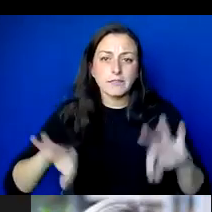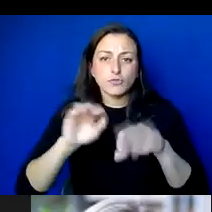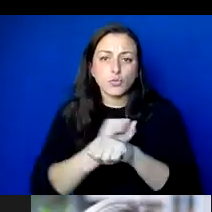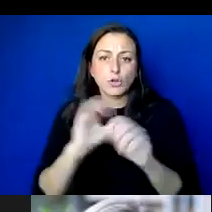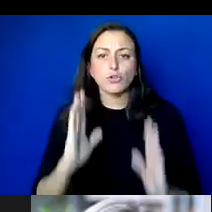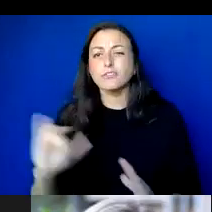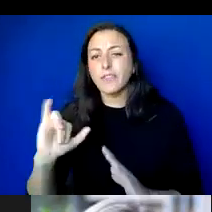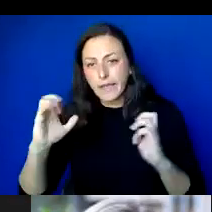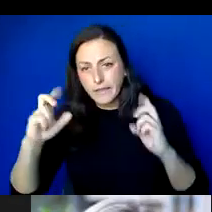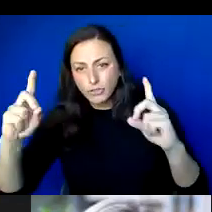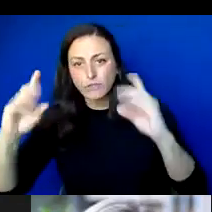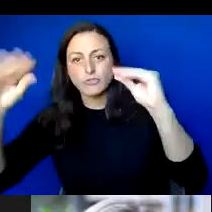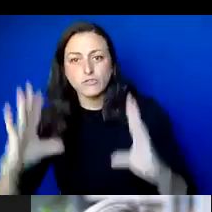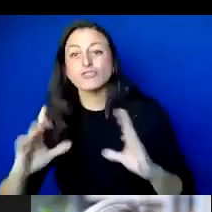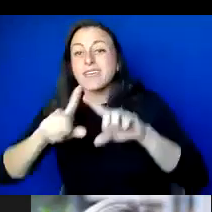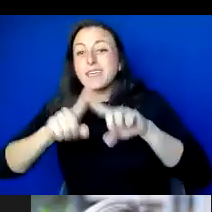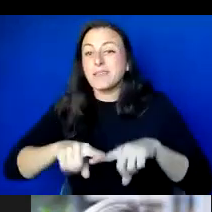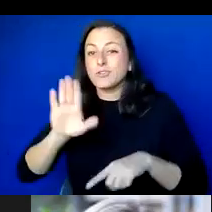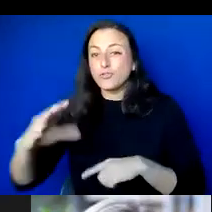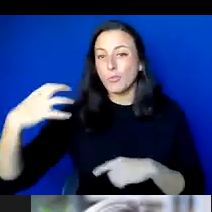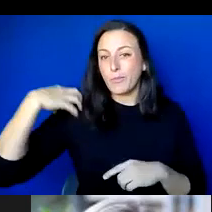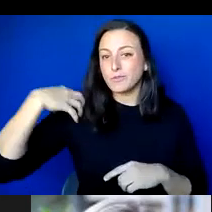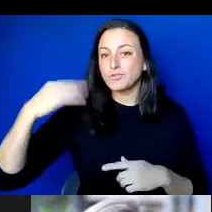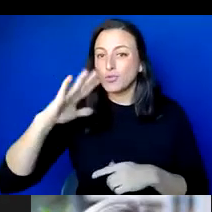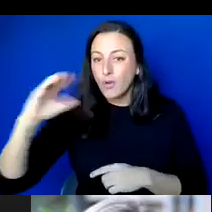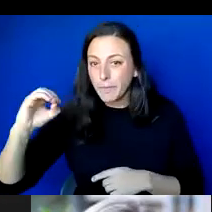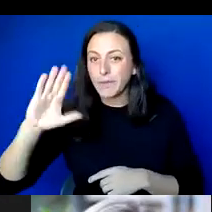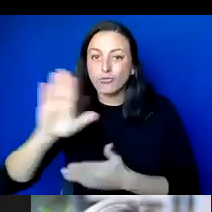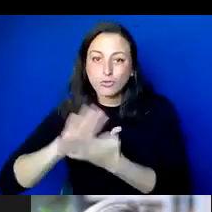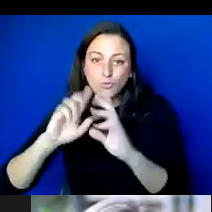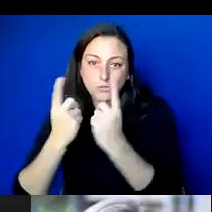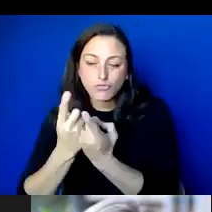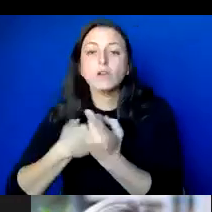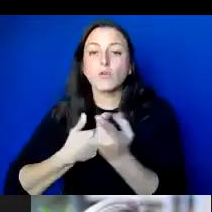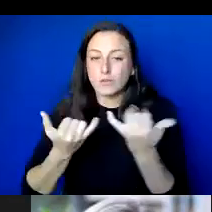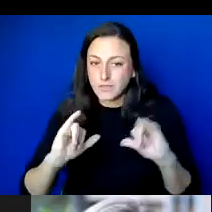will be employer-based efforts. We continue working with stakeholders to create a process for